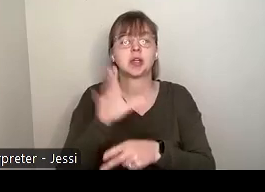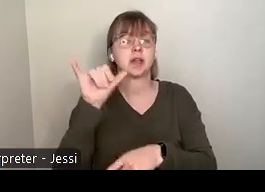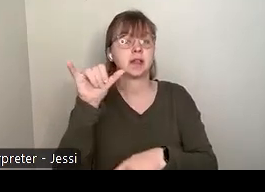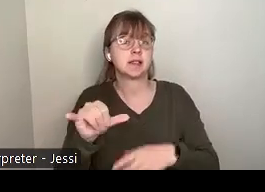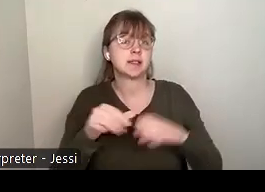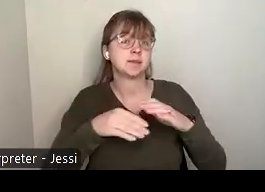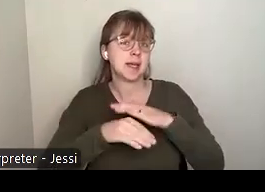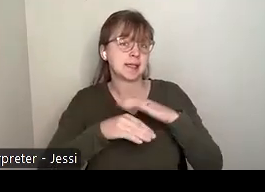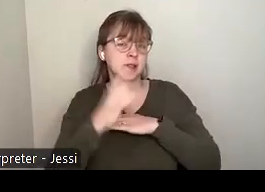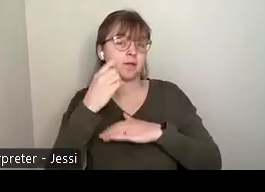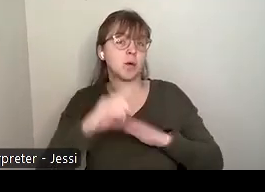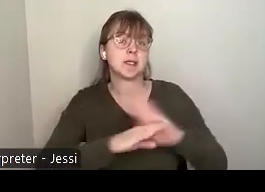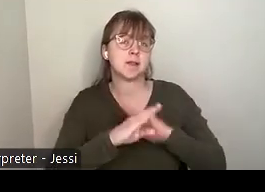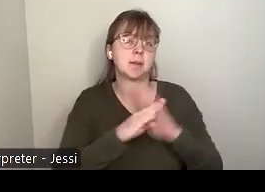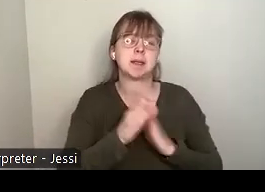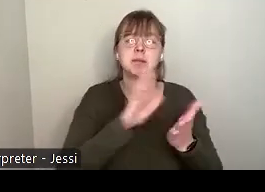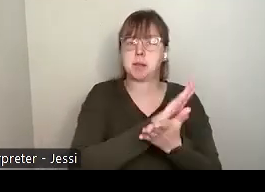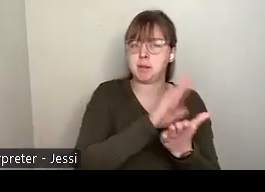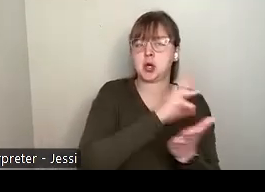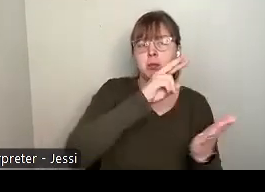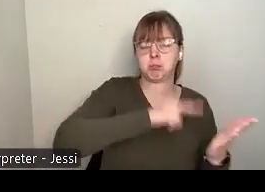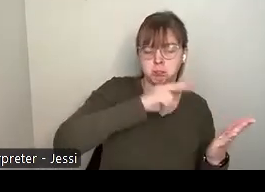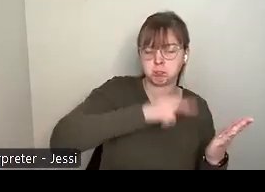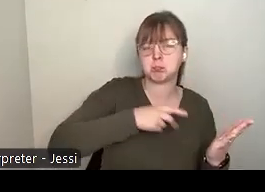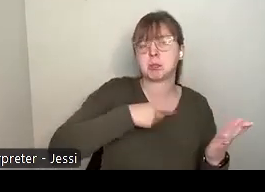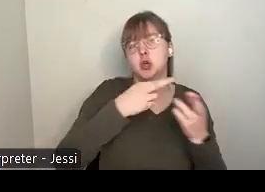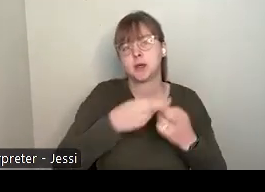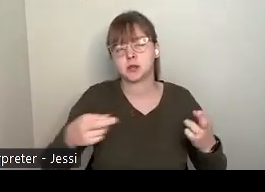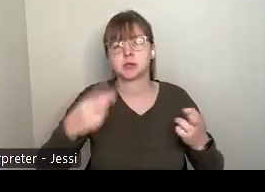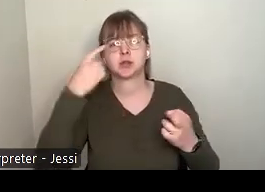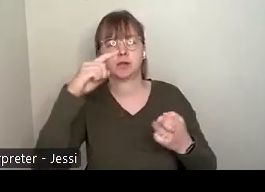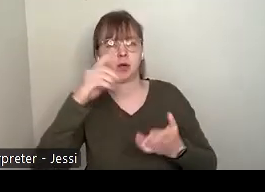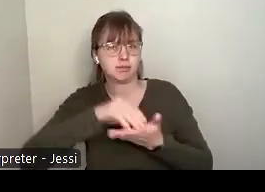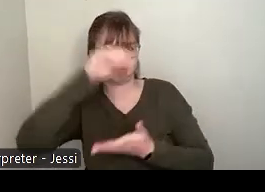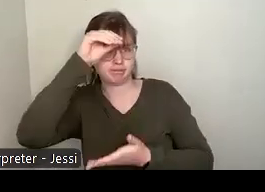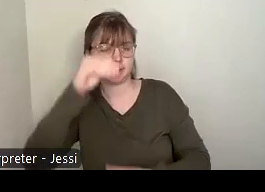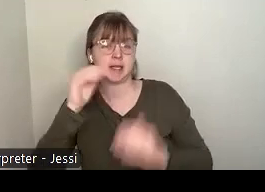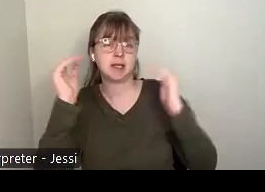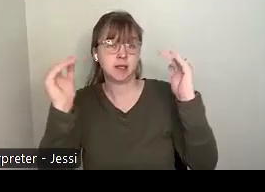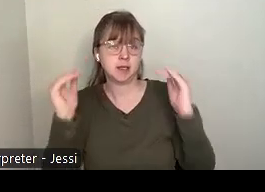development handouts and resources and things like that um tier two is considered more like